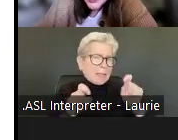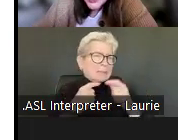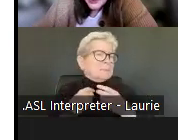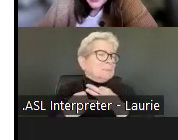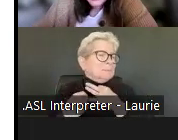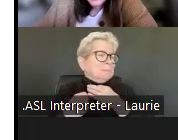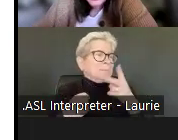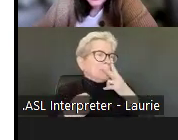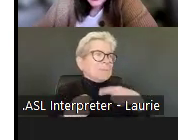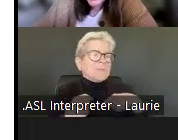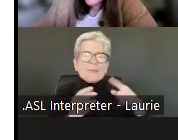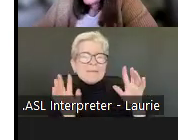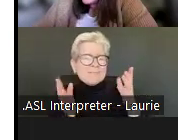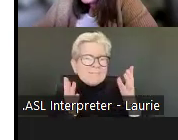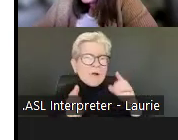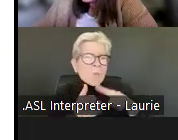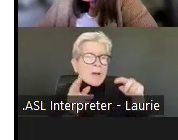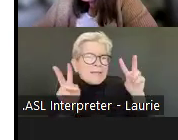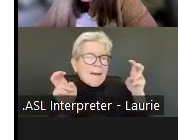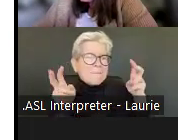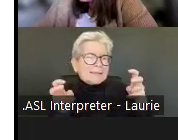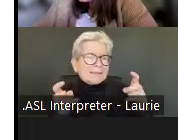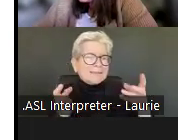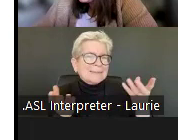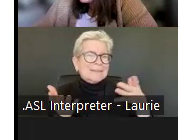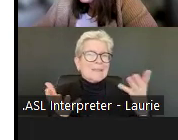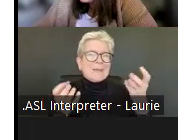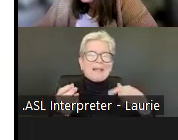which topics appeal to you. So we went out to our staff and we looked at all of our